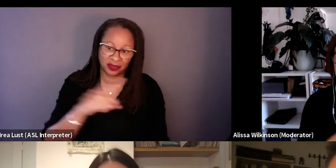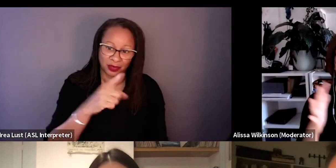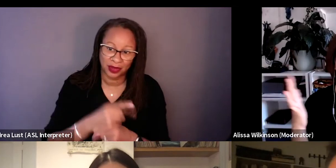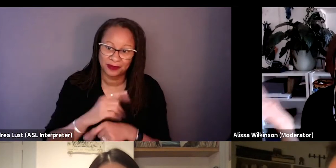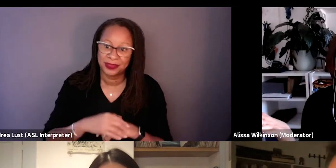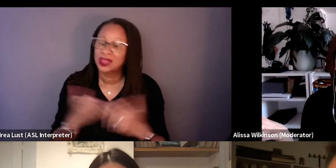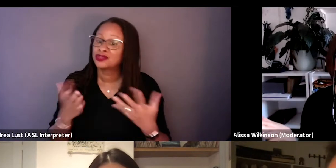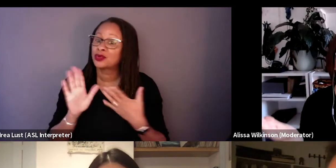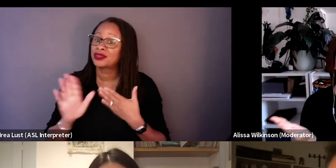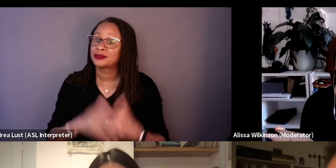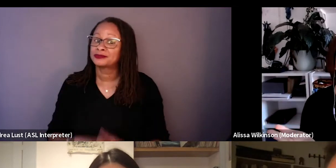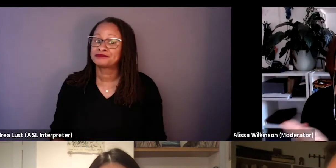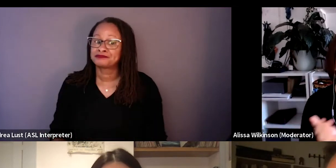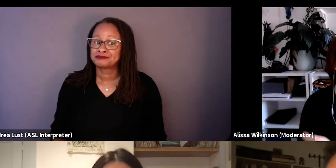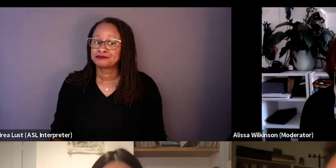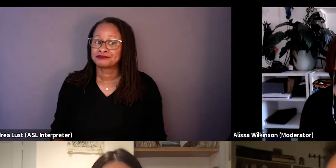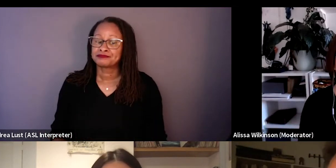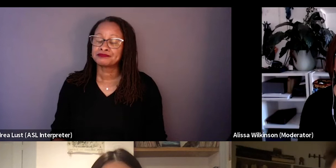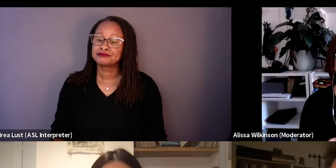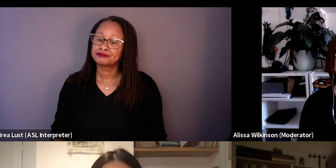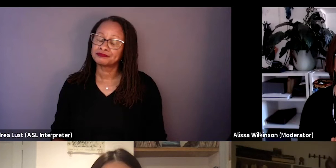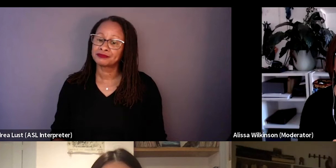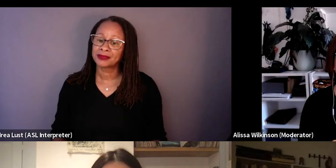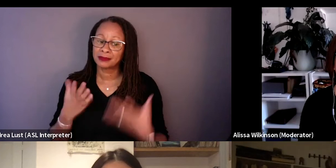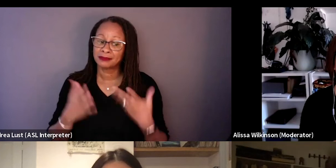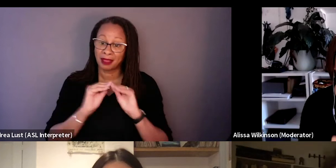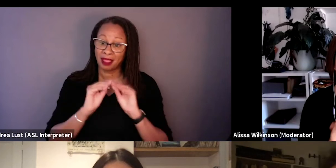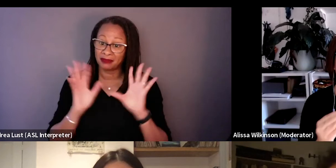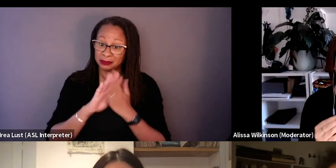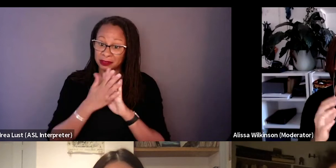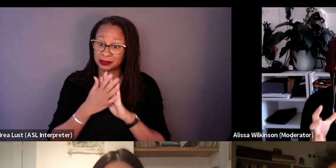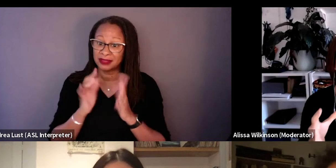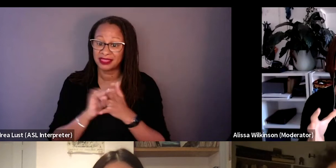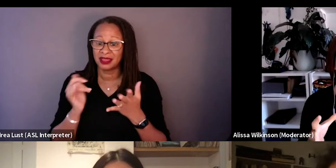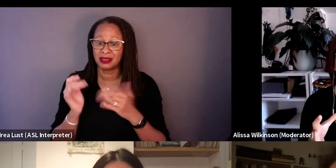And it must have become obvious to you, at some point, that the fall of Kabul was gonna